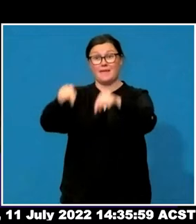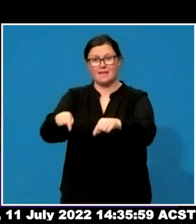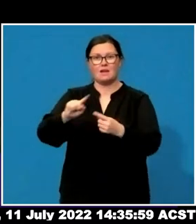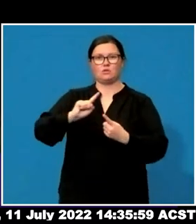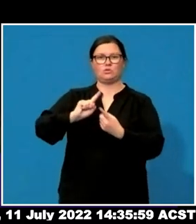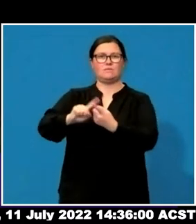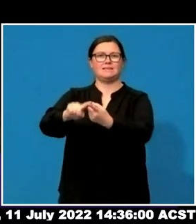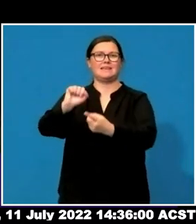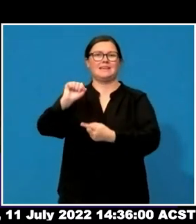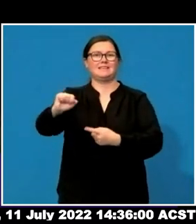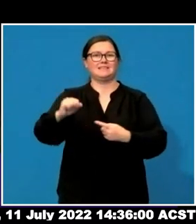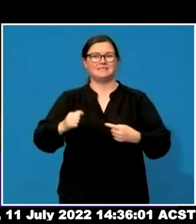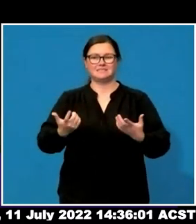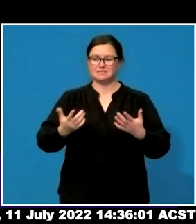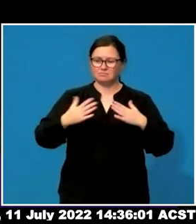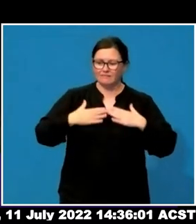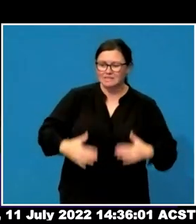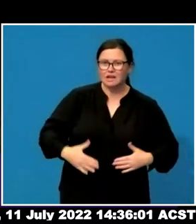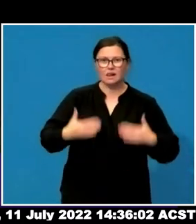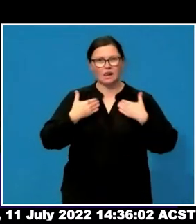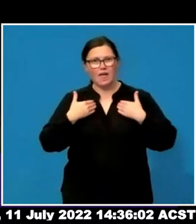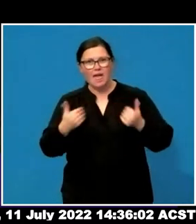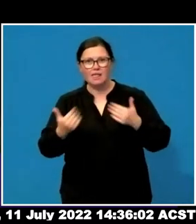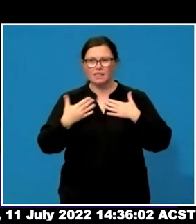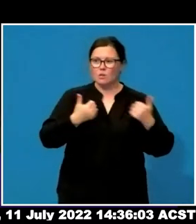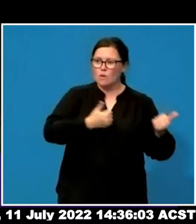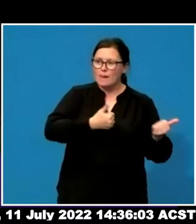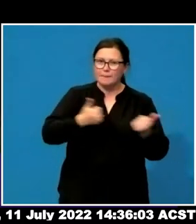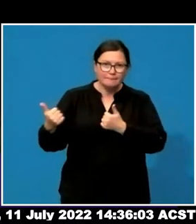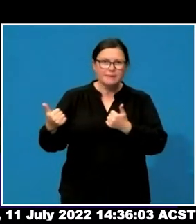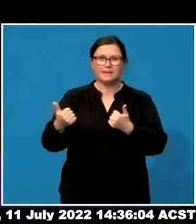health and wellbeing around the impact of his disability associated with physiotherapy.